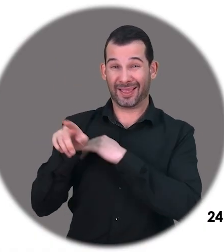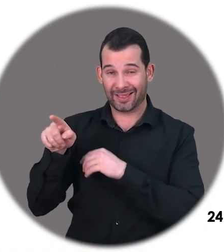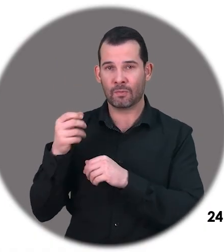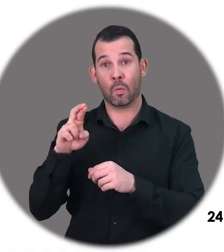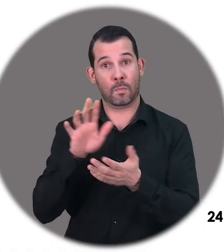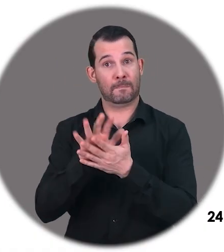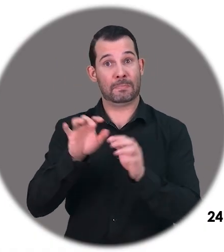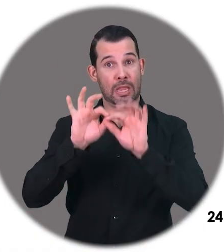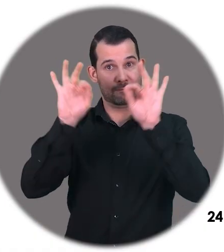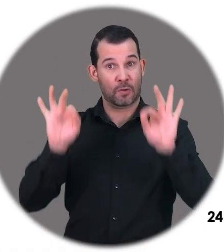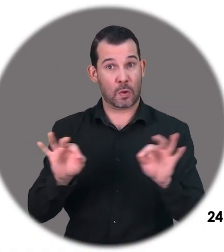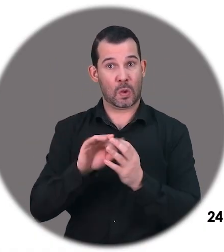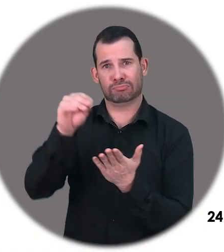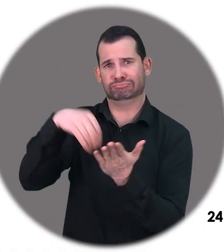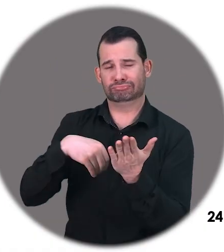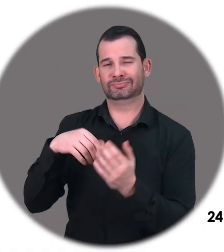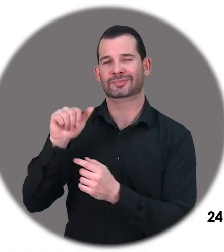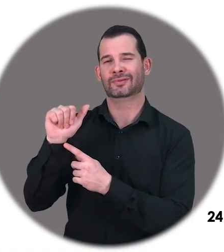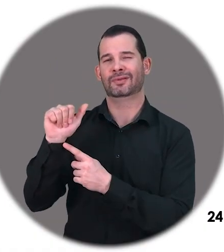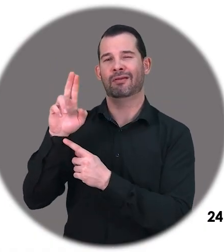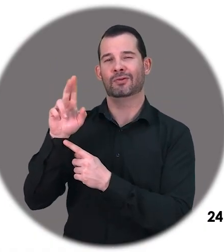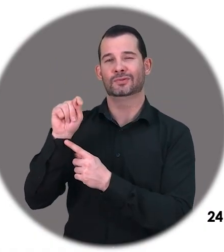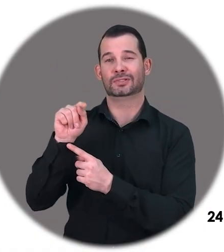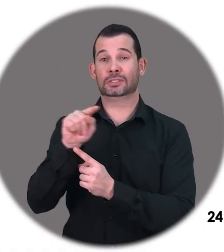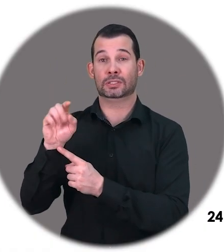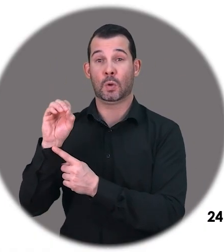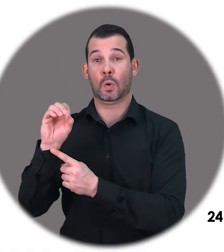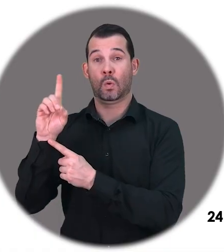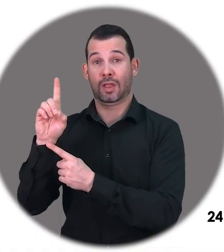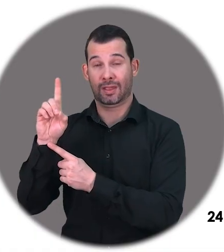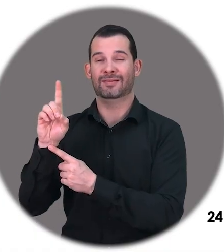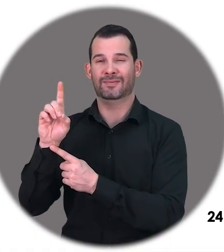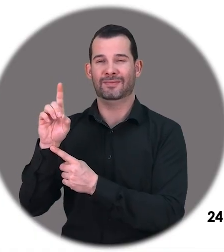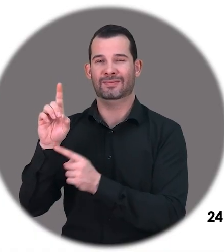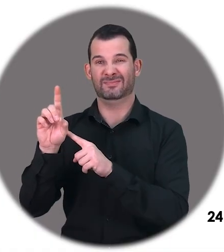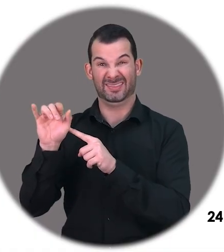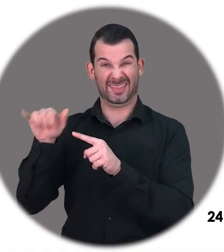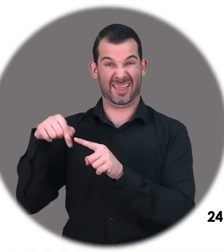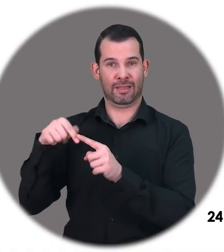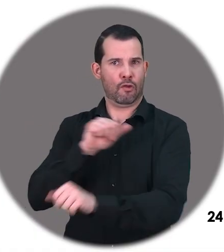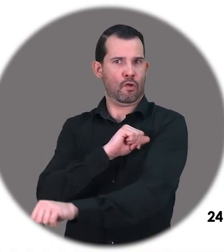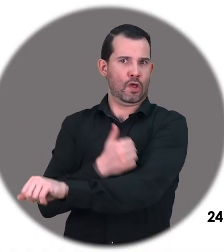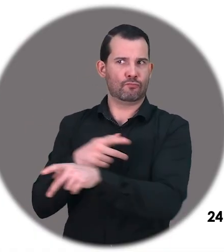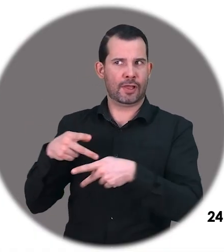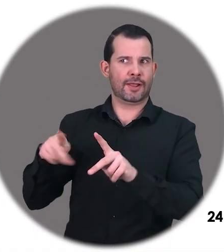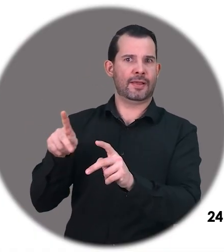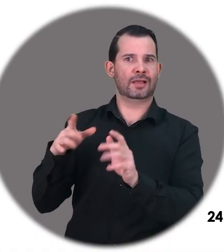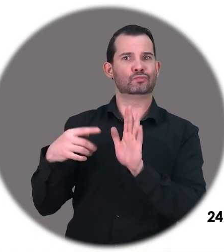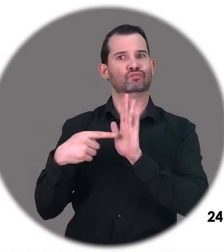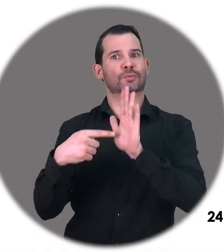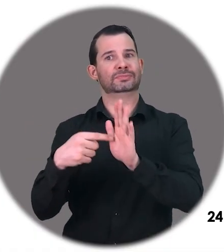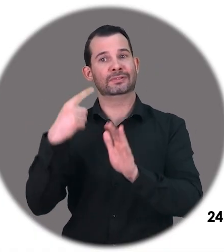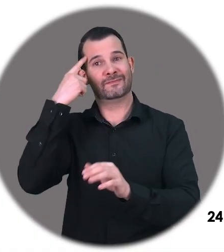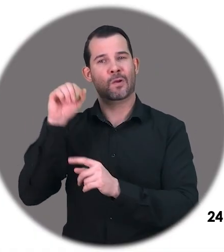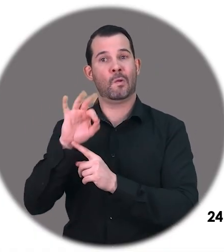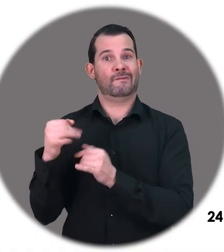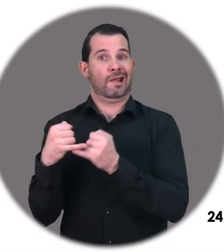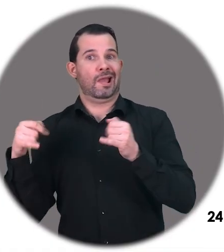or on paper by filling out Form AUT-01, Authorize a Representative